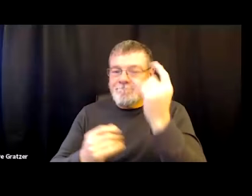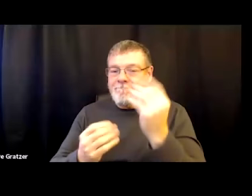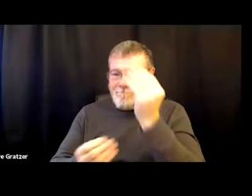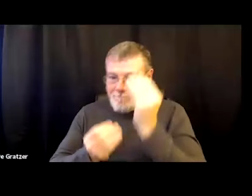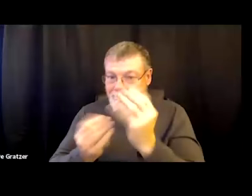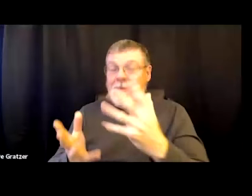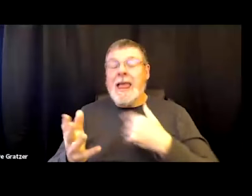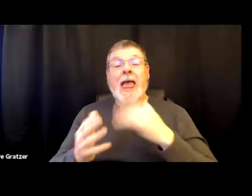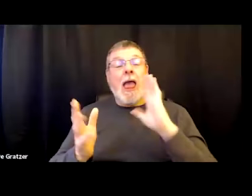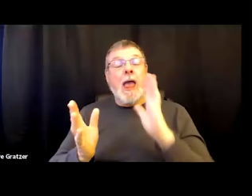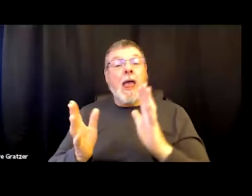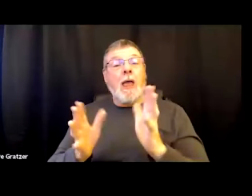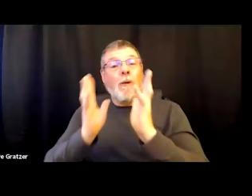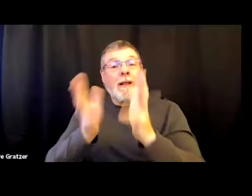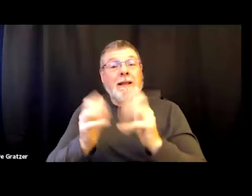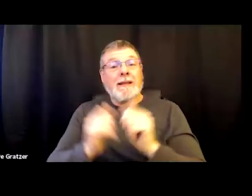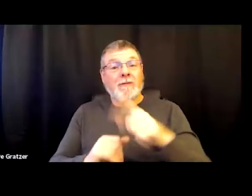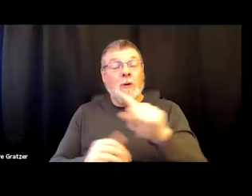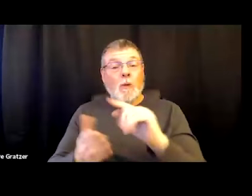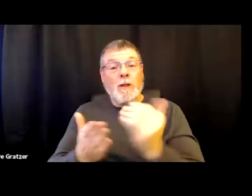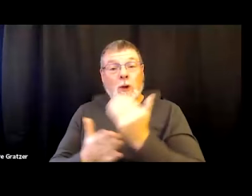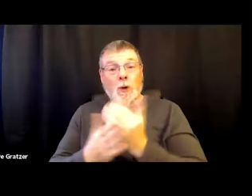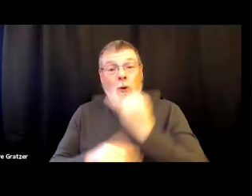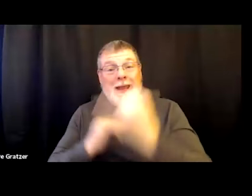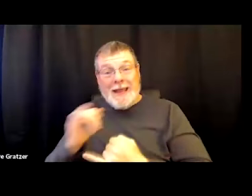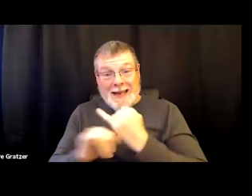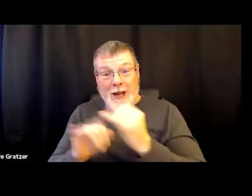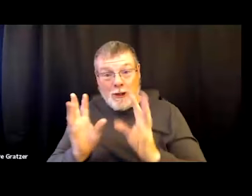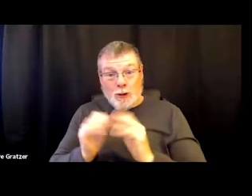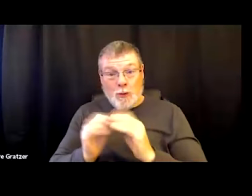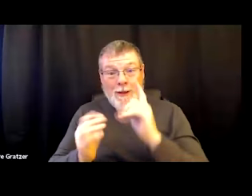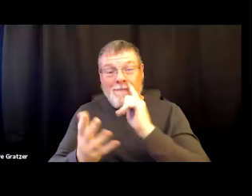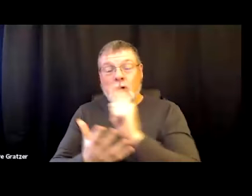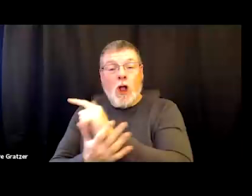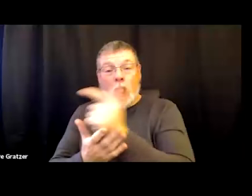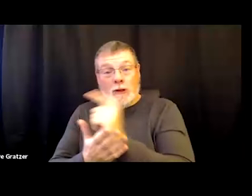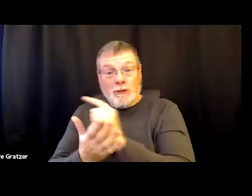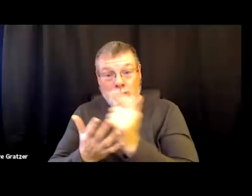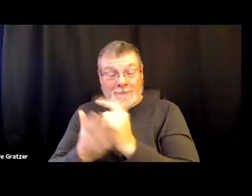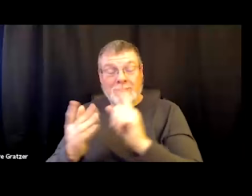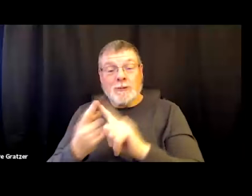I'll leave you with the new International Consortium for Alternatives to Incarceration that I've been involved with.